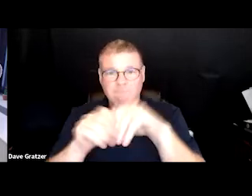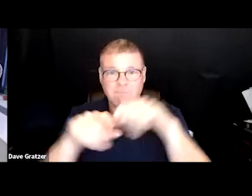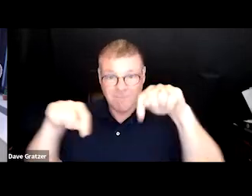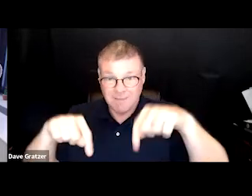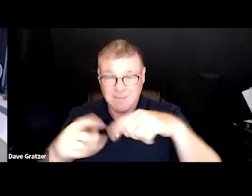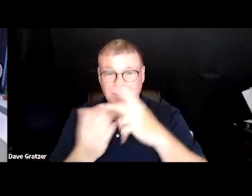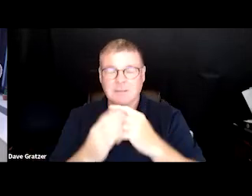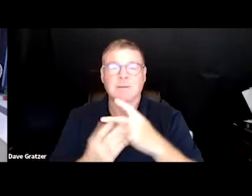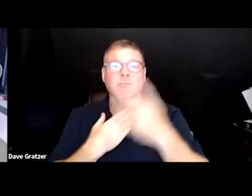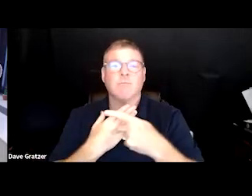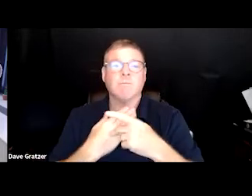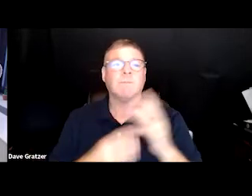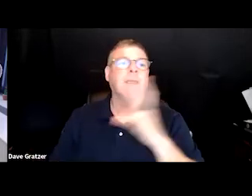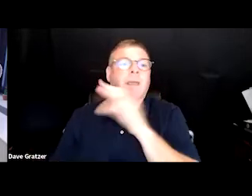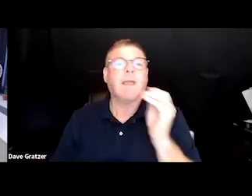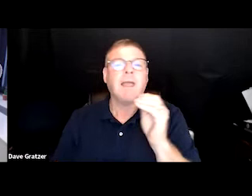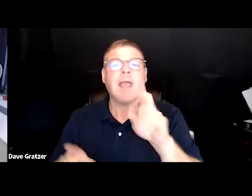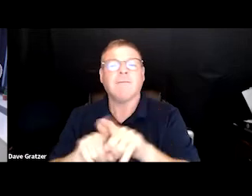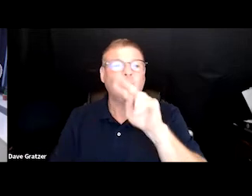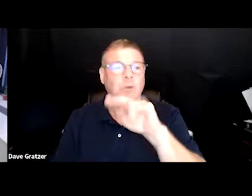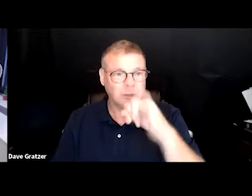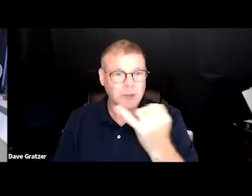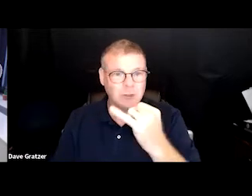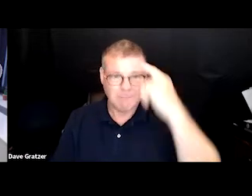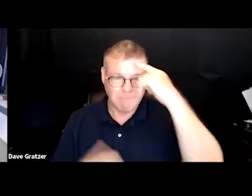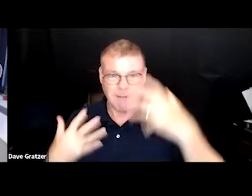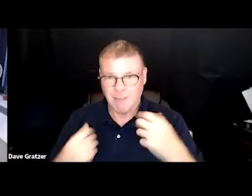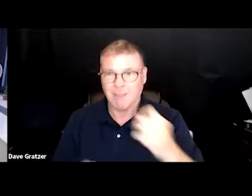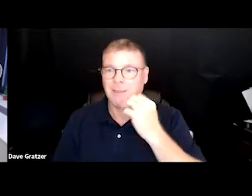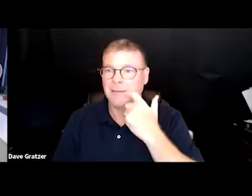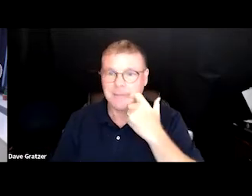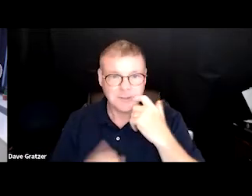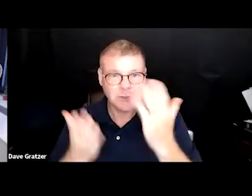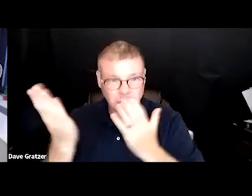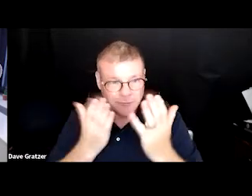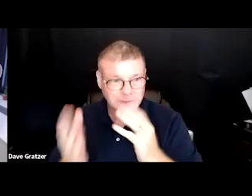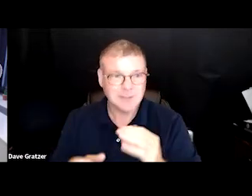Of course, the New Jersey Division of Mental Health and Addiction Services, the County Jail Wardens Association